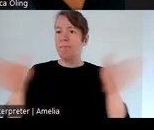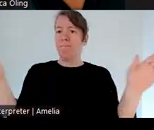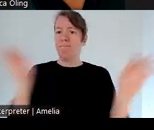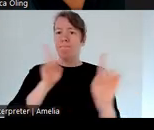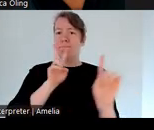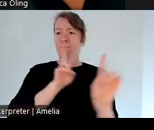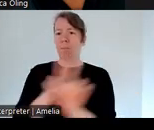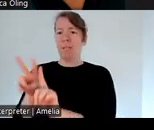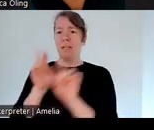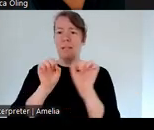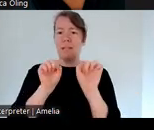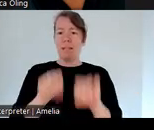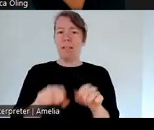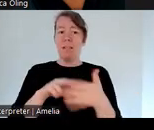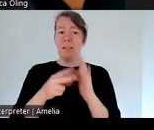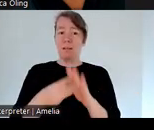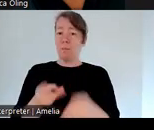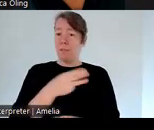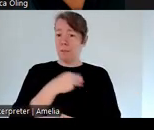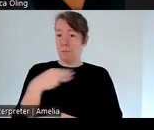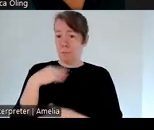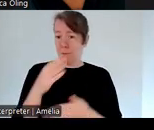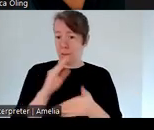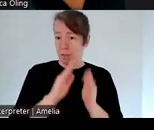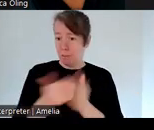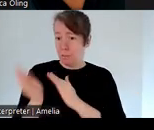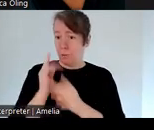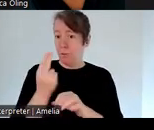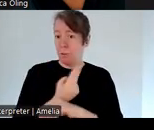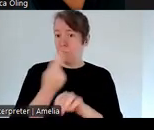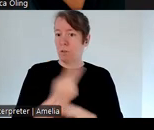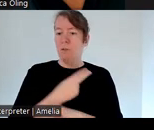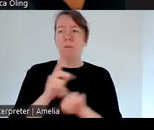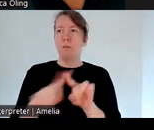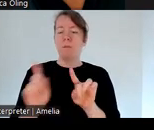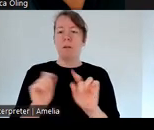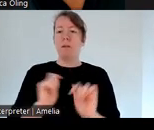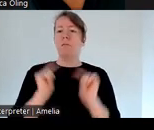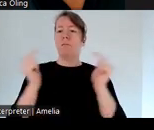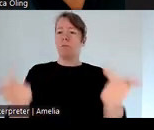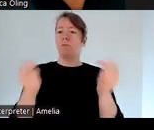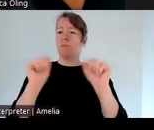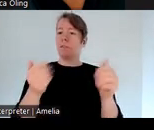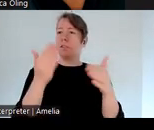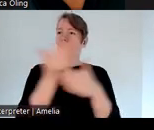that not just members of this community could use, but also that we could share with others at SUNY and more widely,